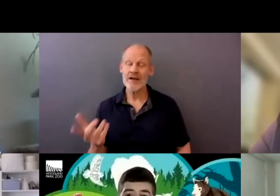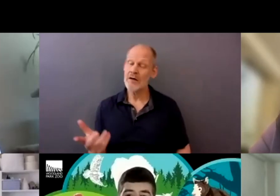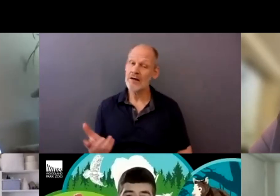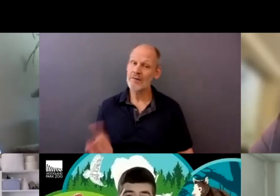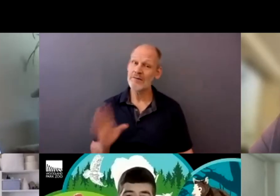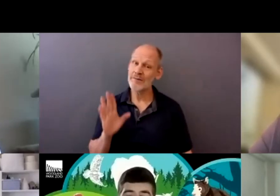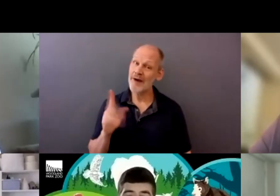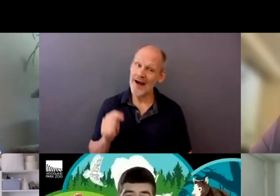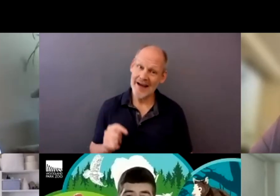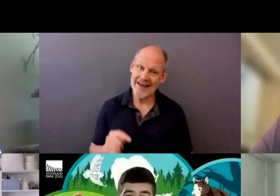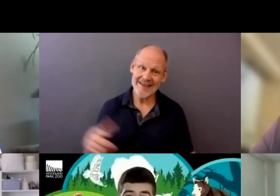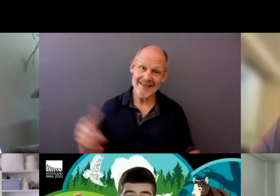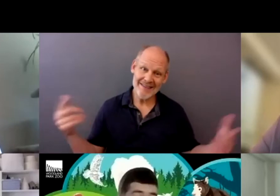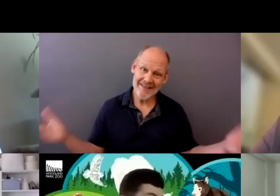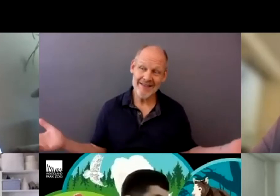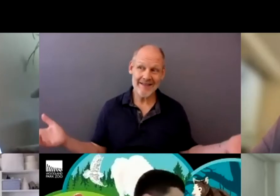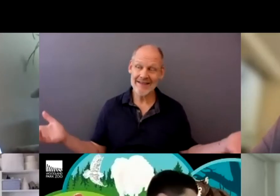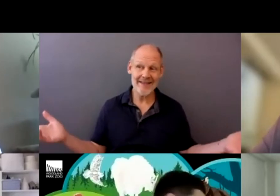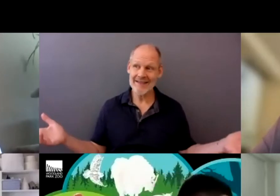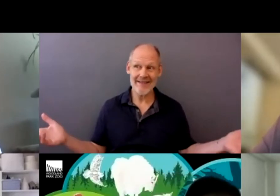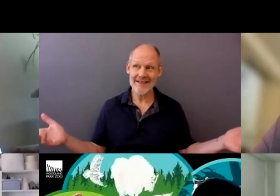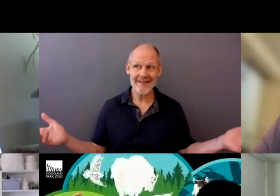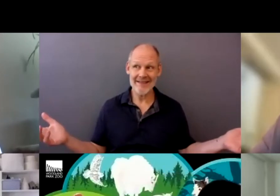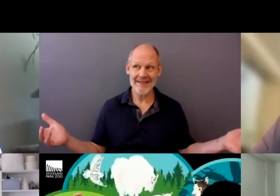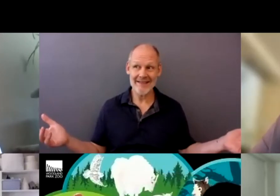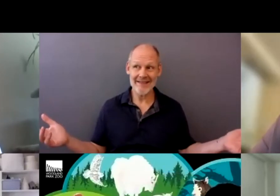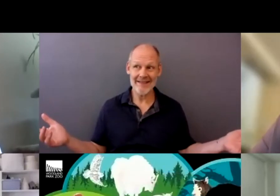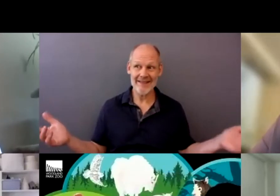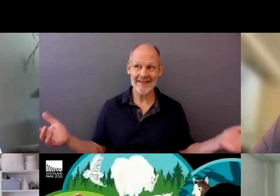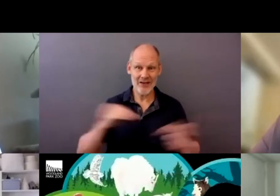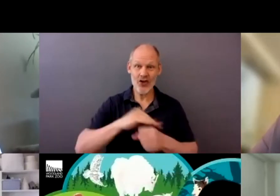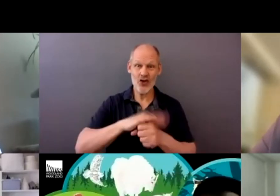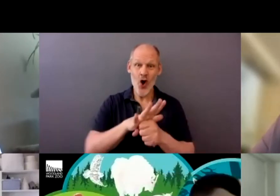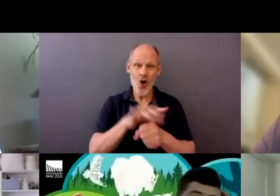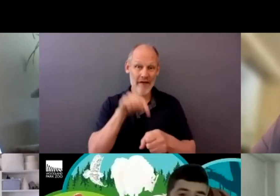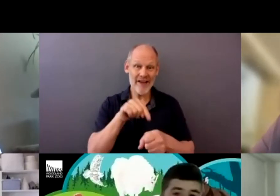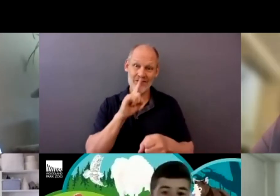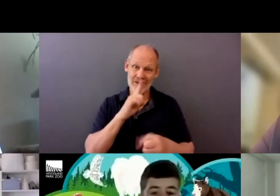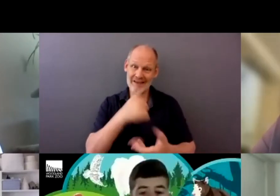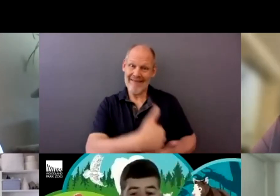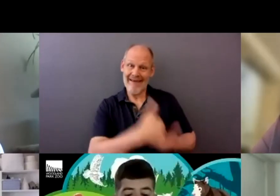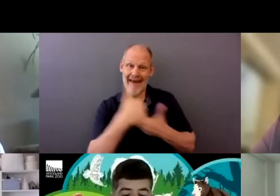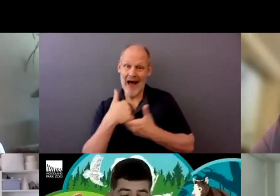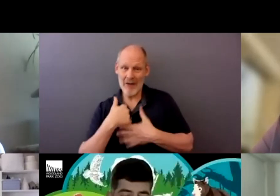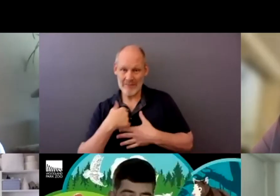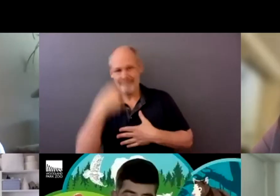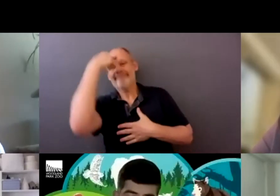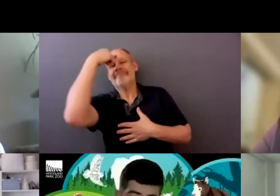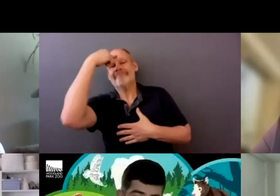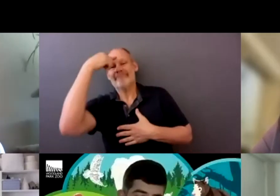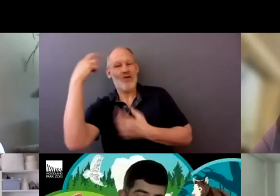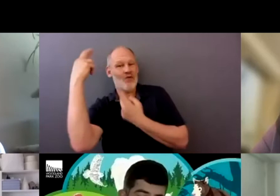so that's what we are doing. I hope it works. That's a tug of war now within our institution.